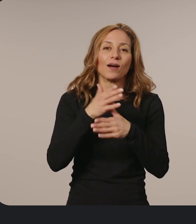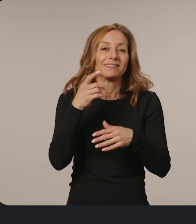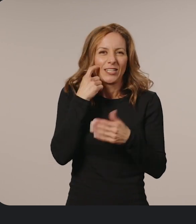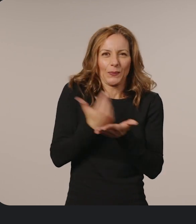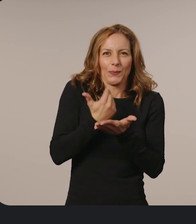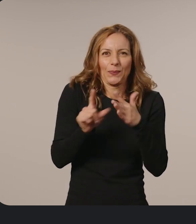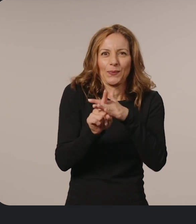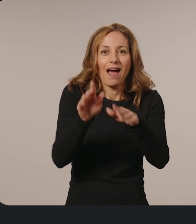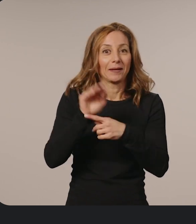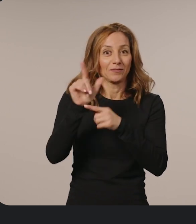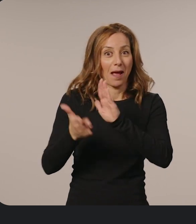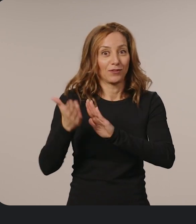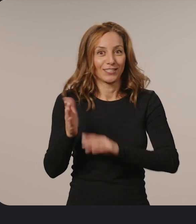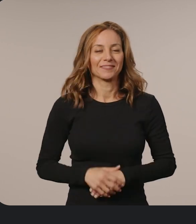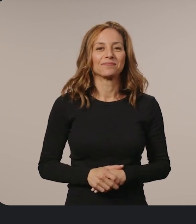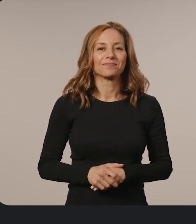to share the latest on ML operations.